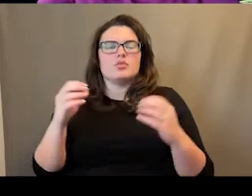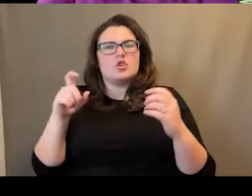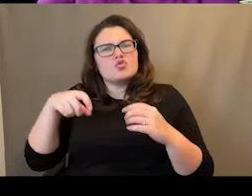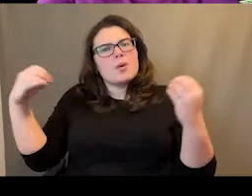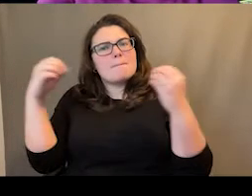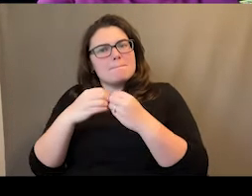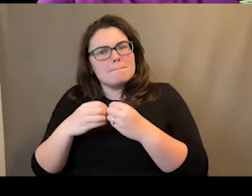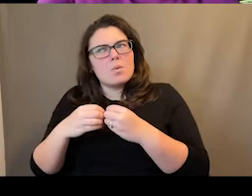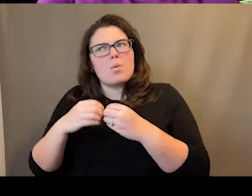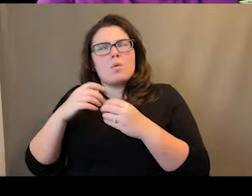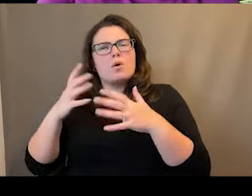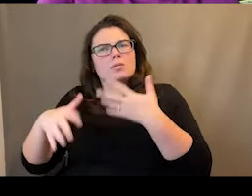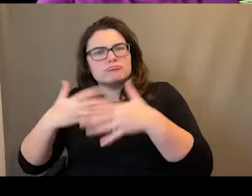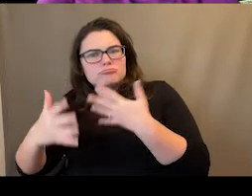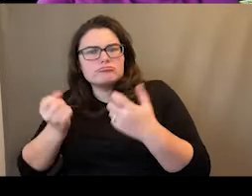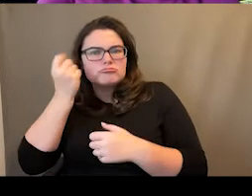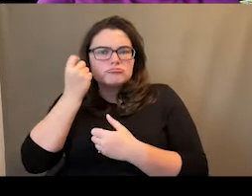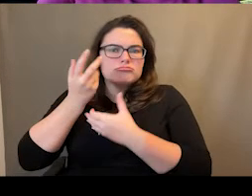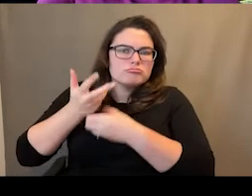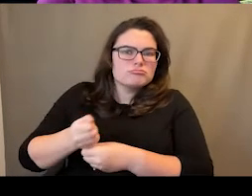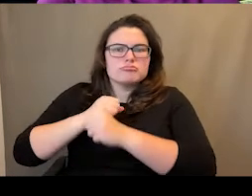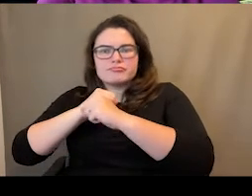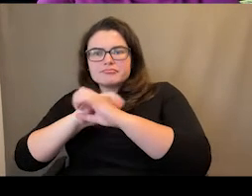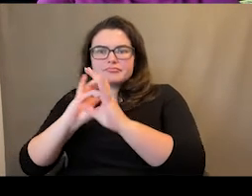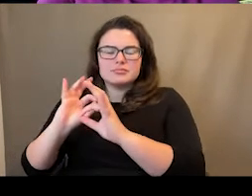of the research and understanding how to secure